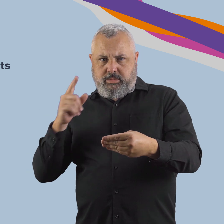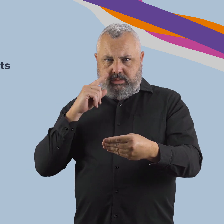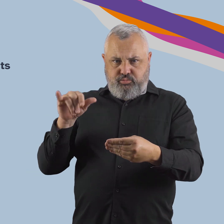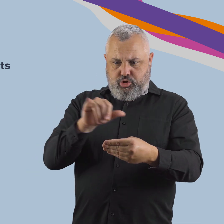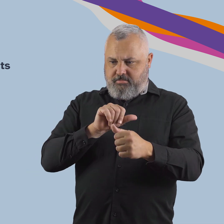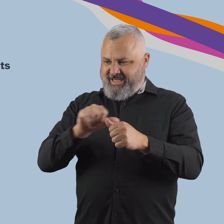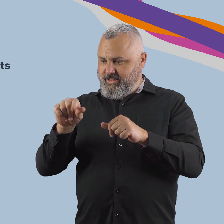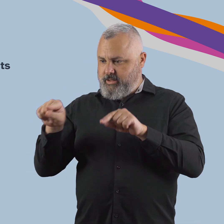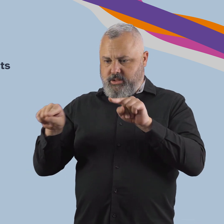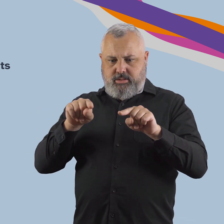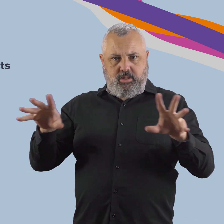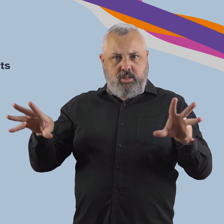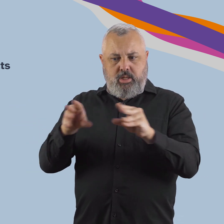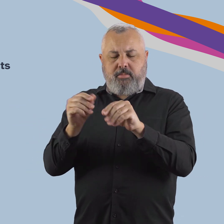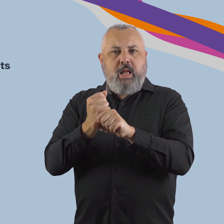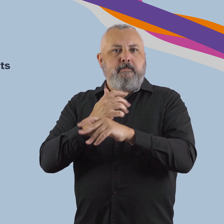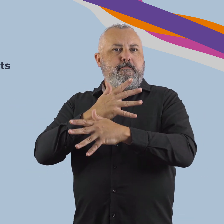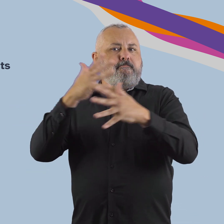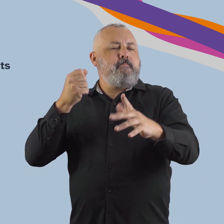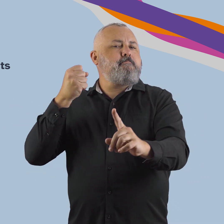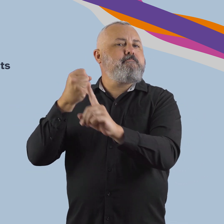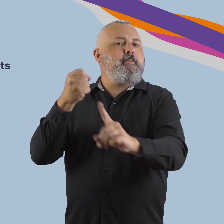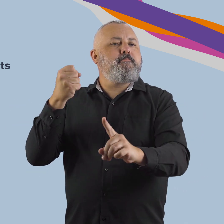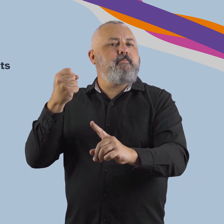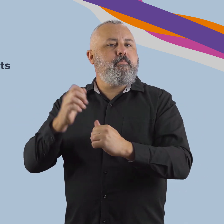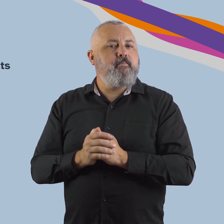when funded together, will have the greatest collective impact.